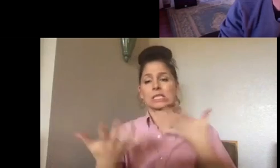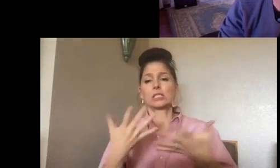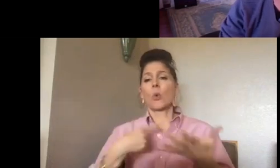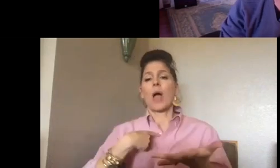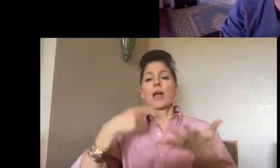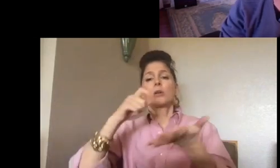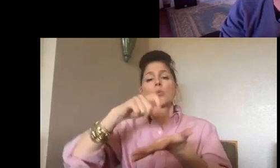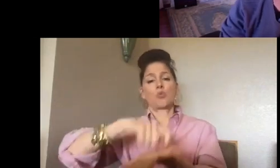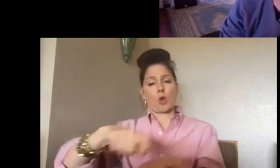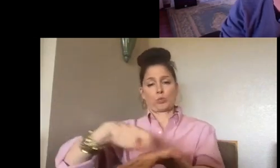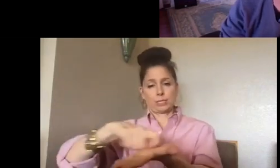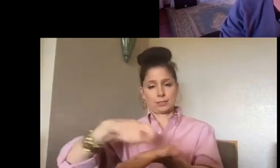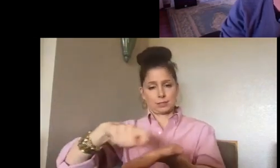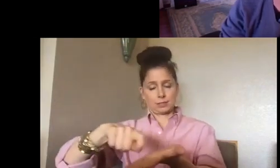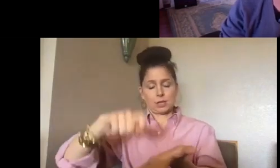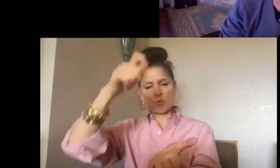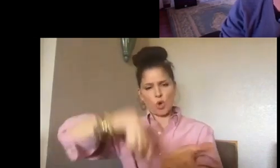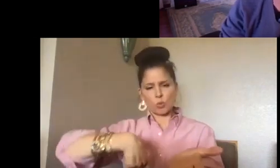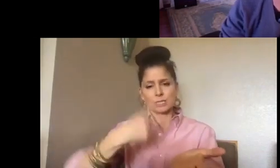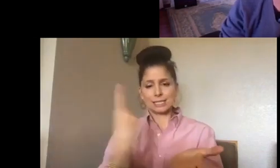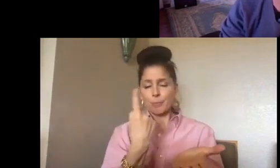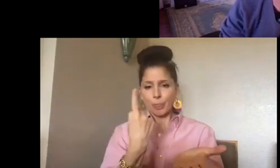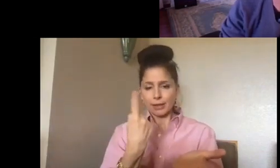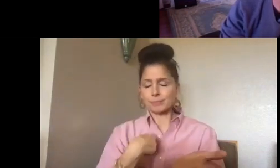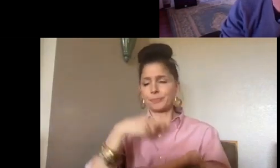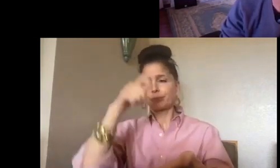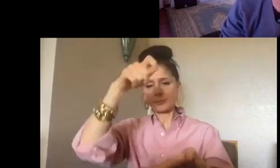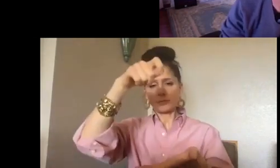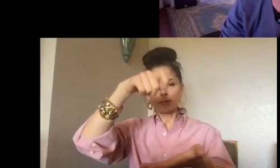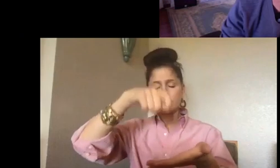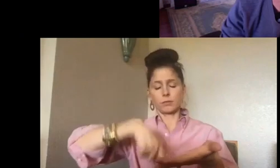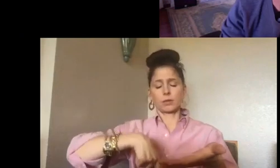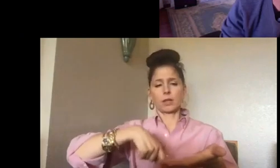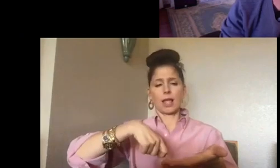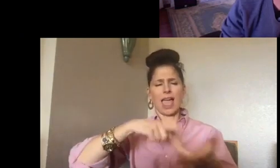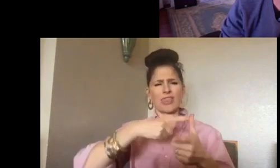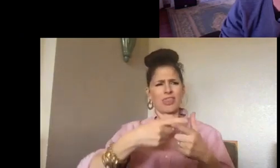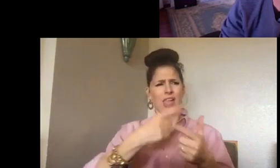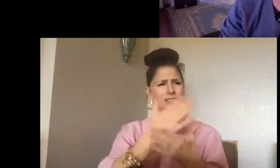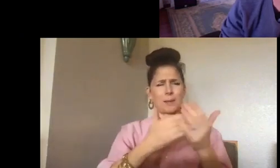So I wrote, I wrote something. I wrote an article and somehow